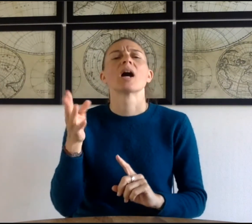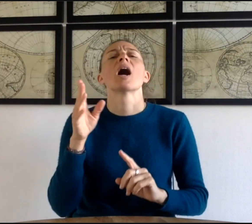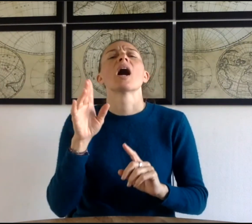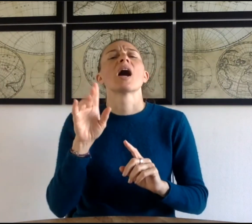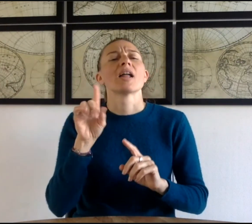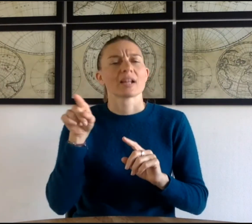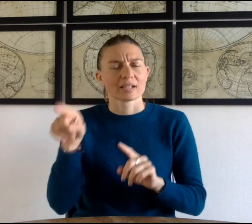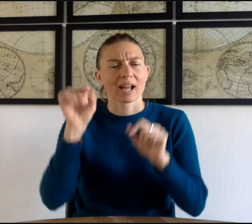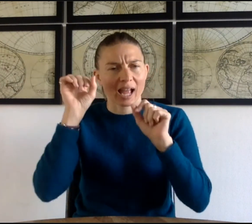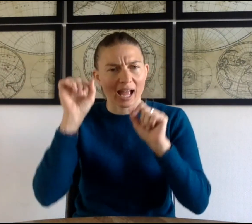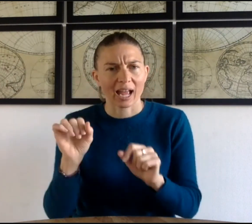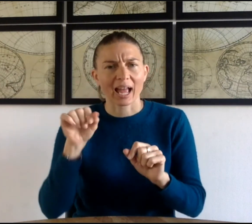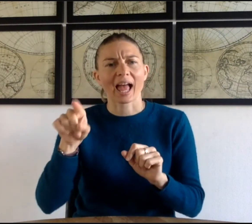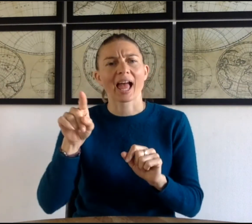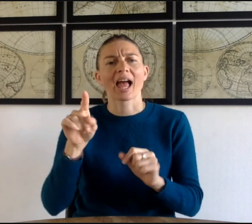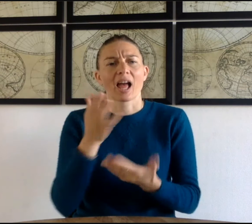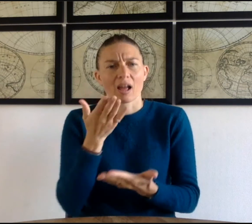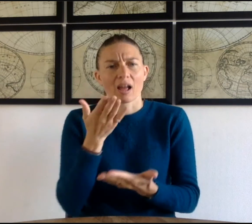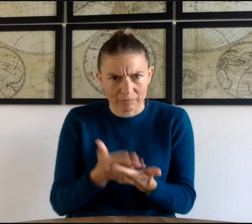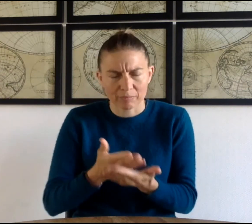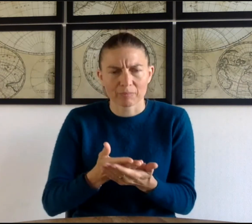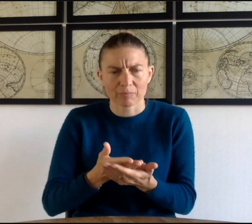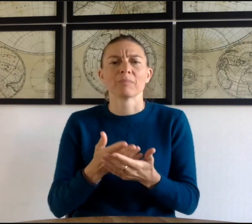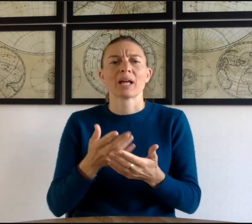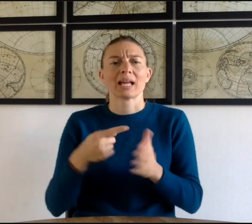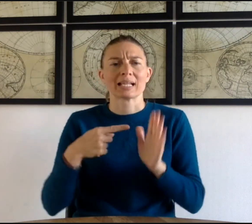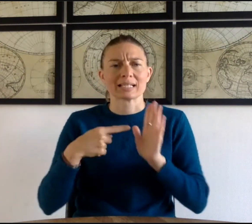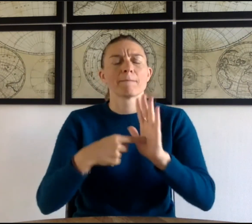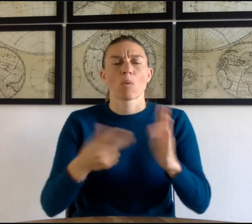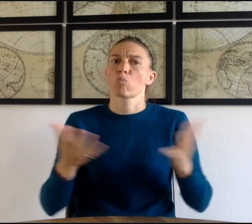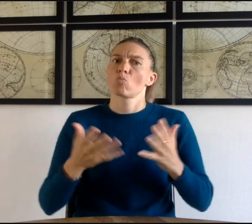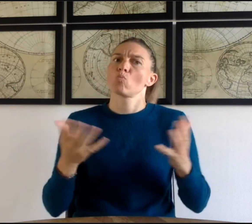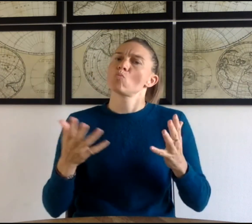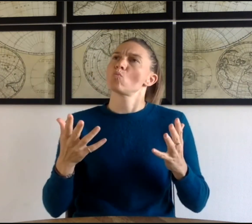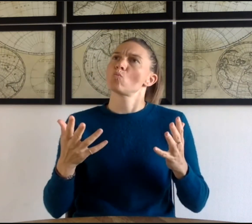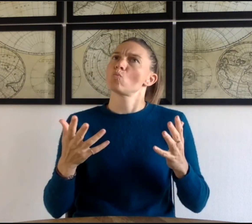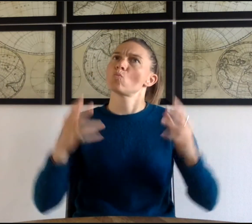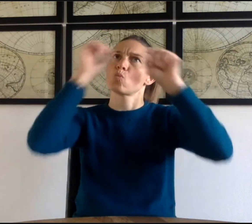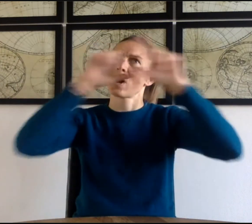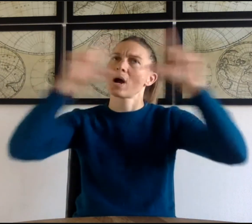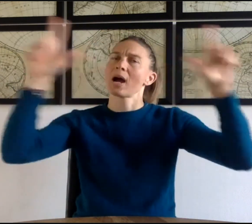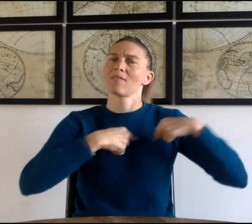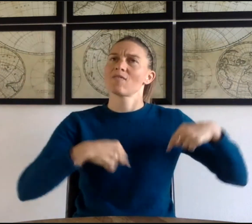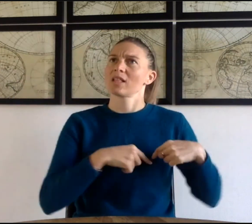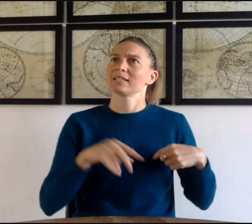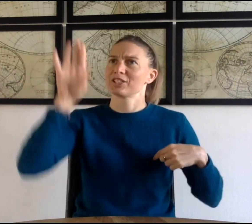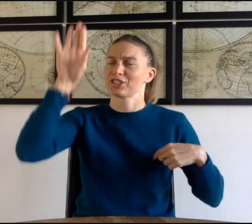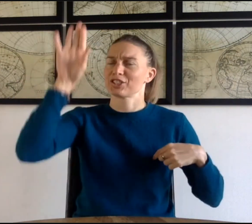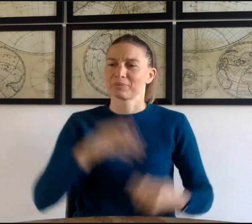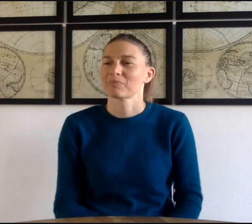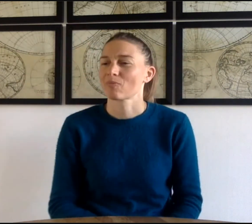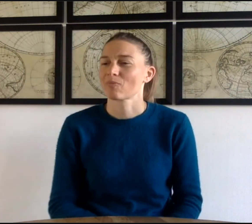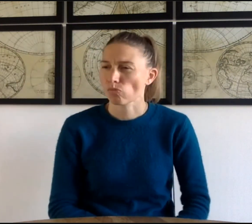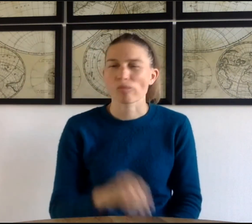Loredana Disci, go ahead. Thank you, Rea. Good morning, I hope you can all hear me.